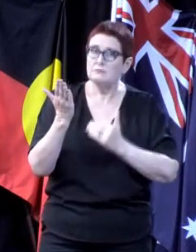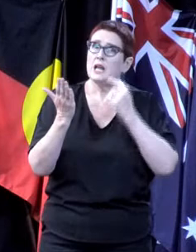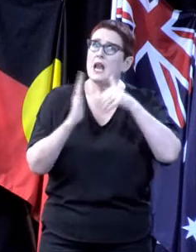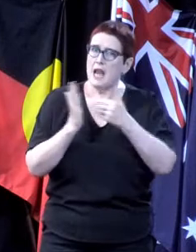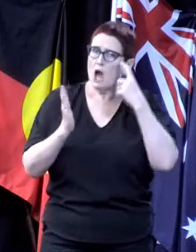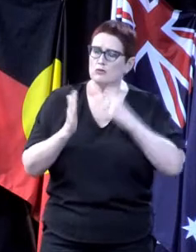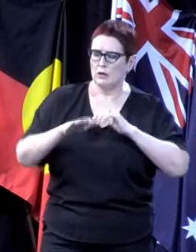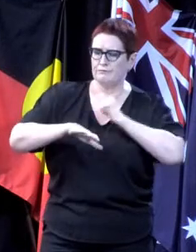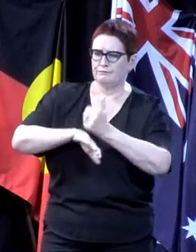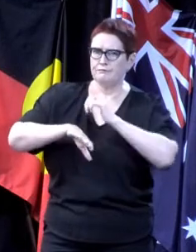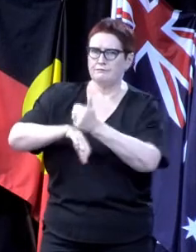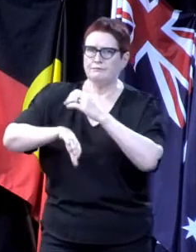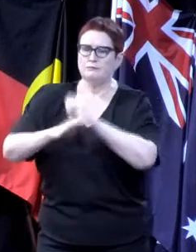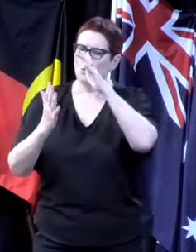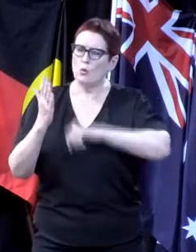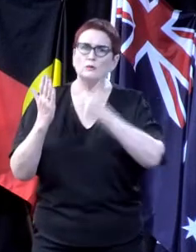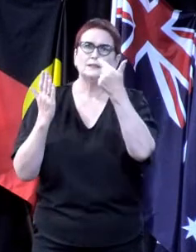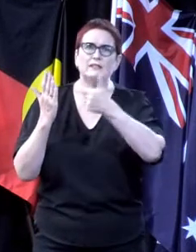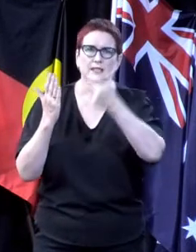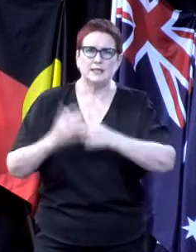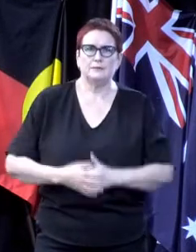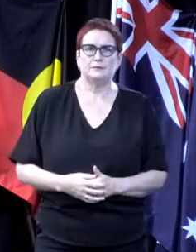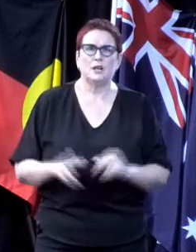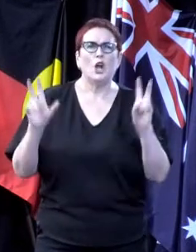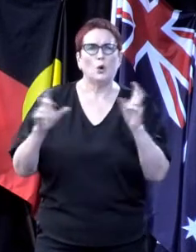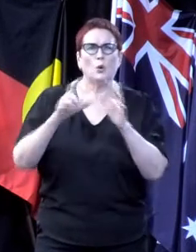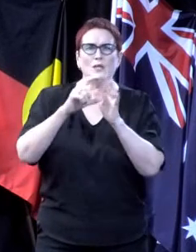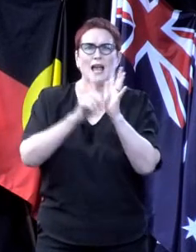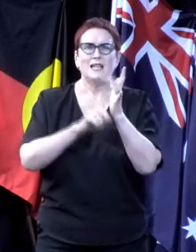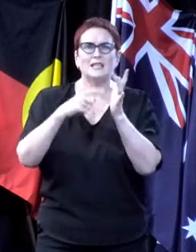And I think you've heard it referred to in short form as the Deloitte Review.